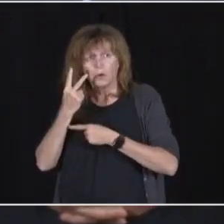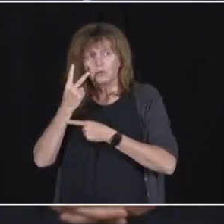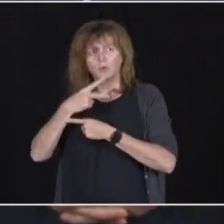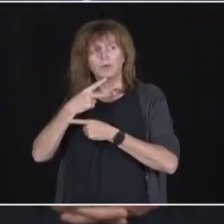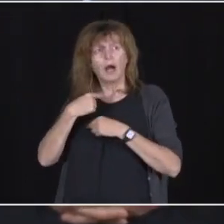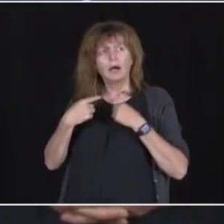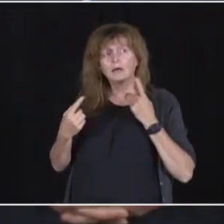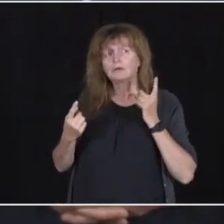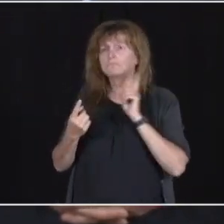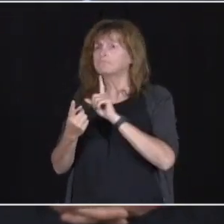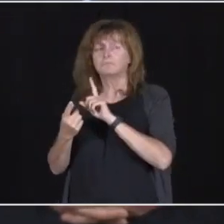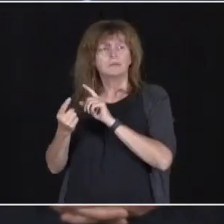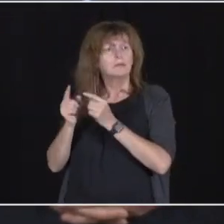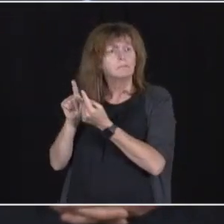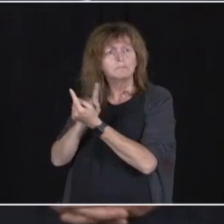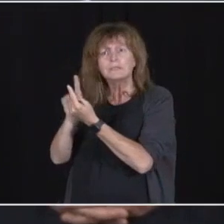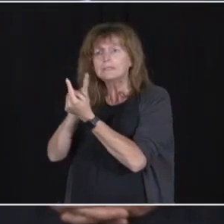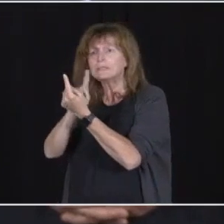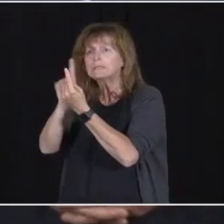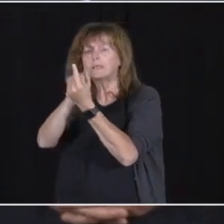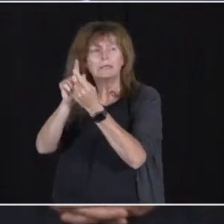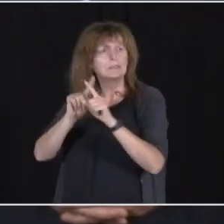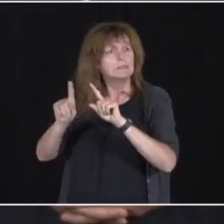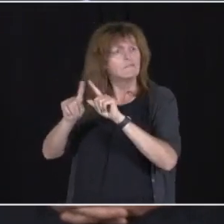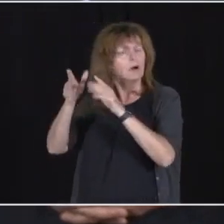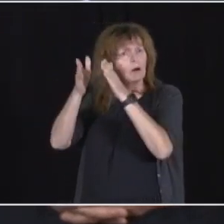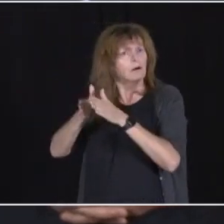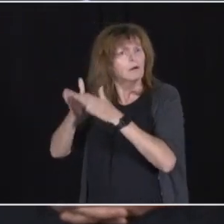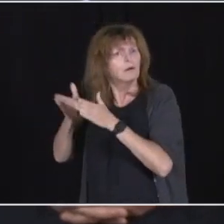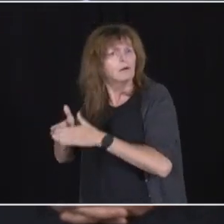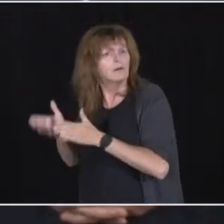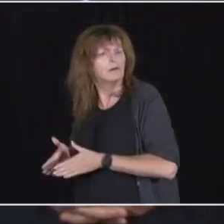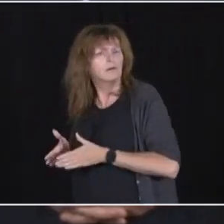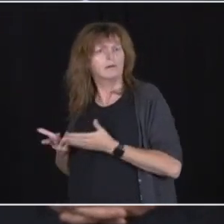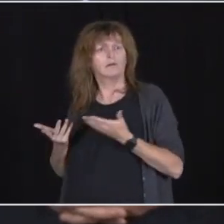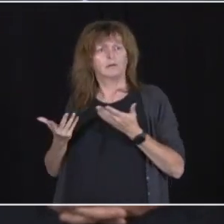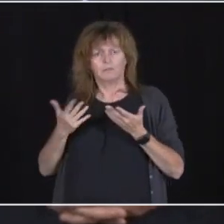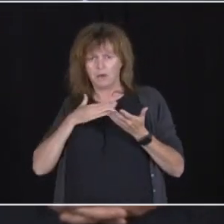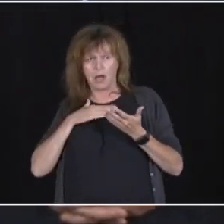And I'm sure if you asked her, we have never had bad words. We get along.